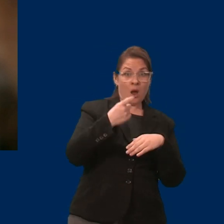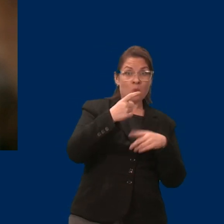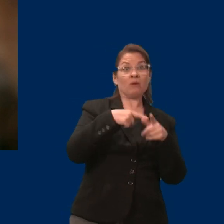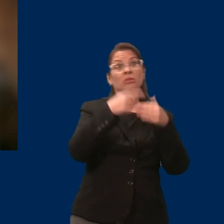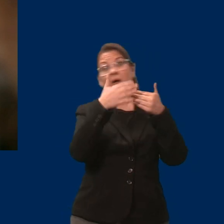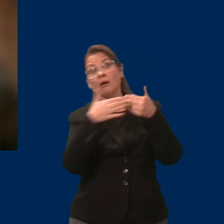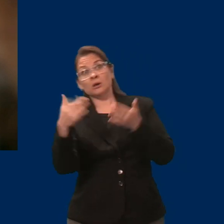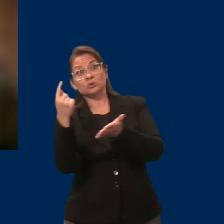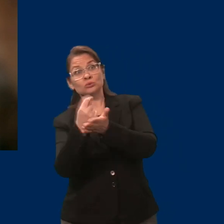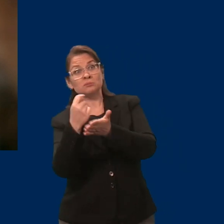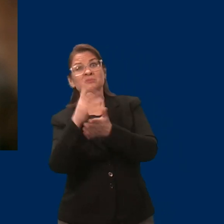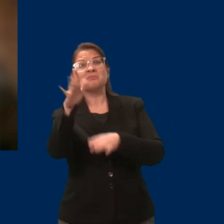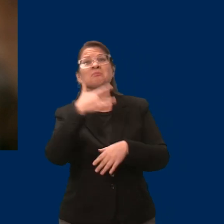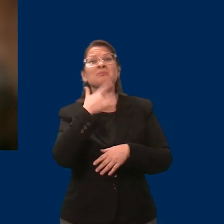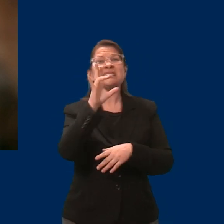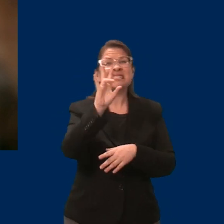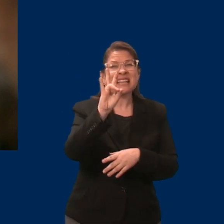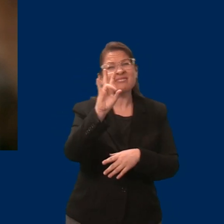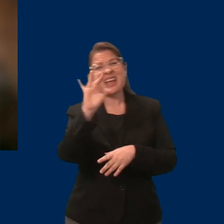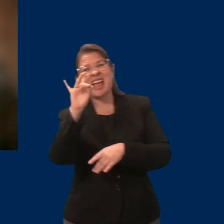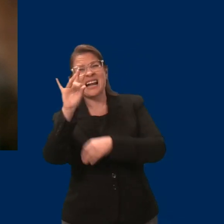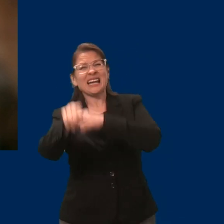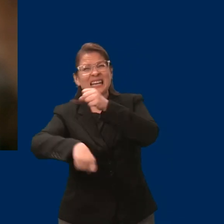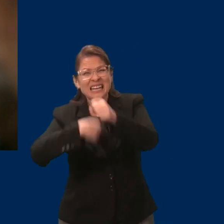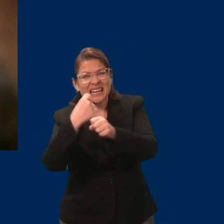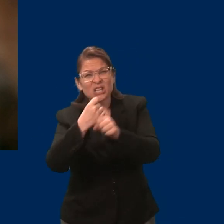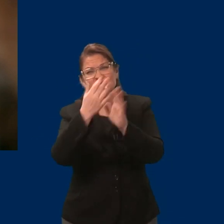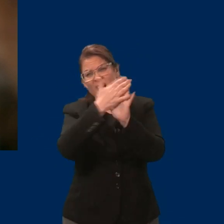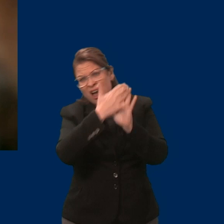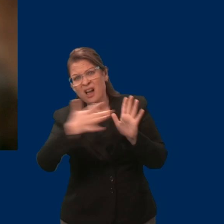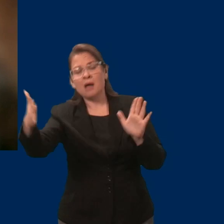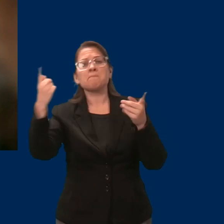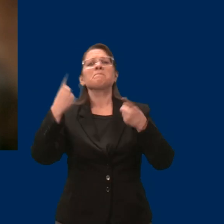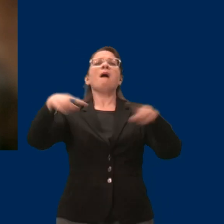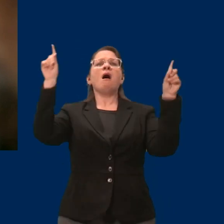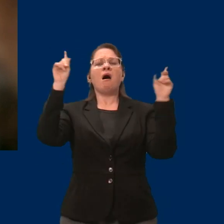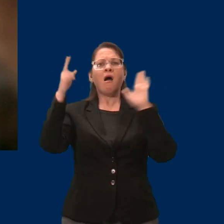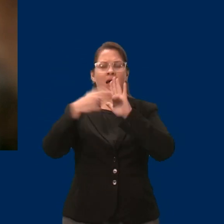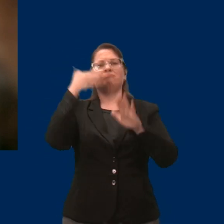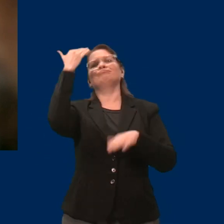That can be the average time it takes for a patient to get to a rare disease diagnosis.